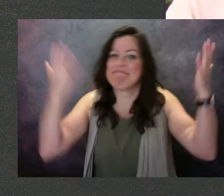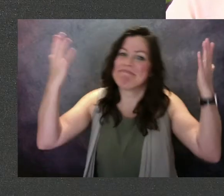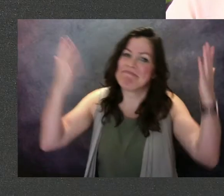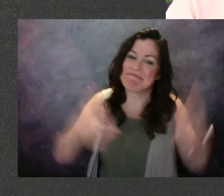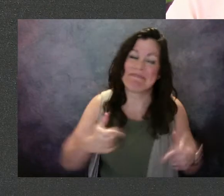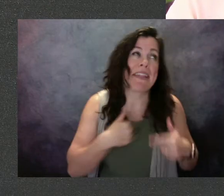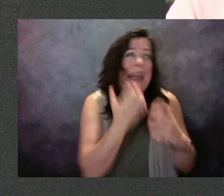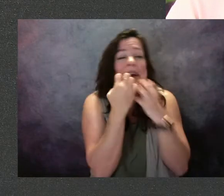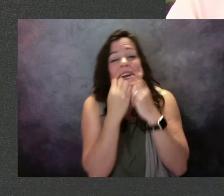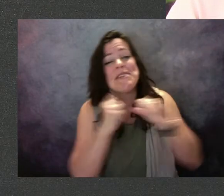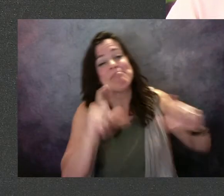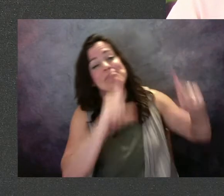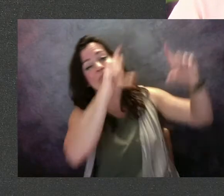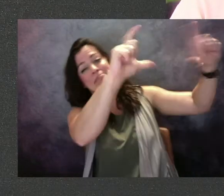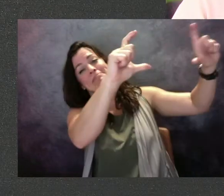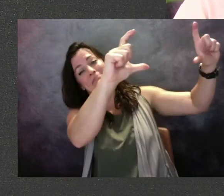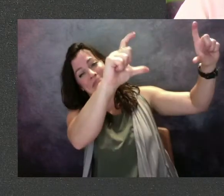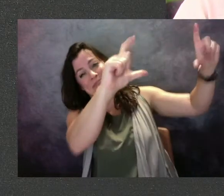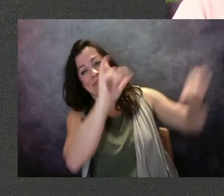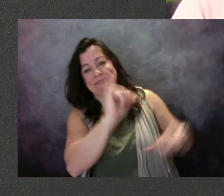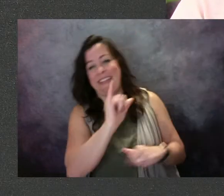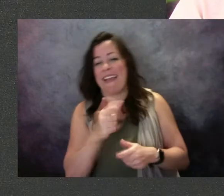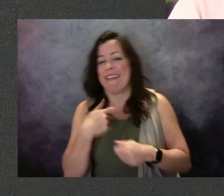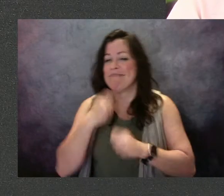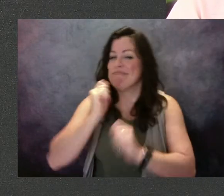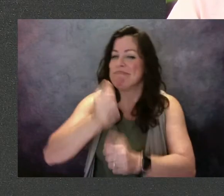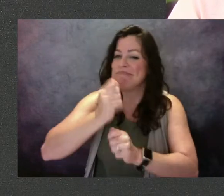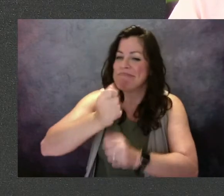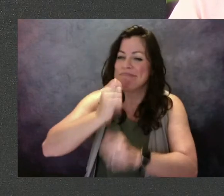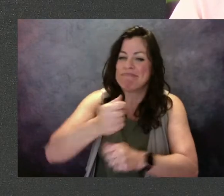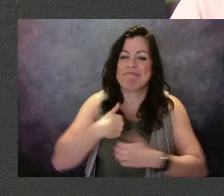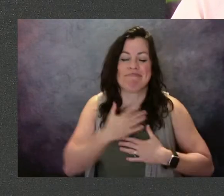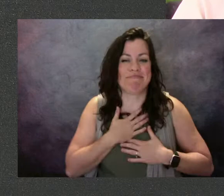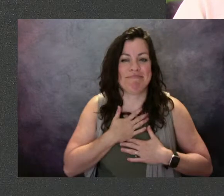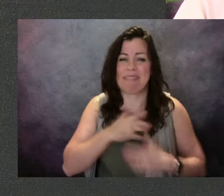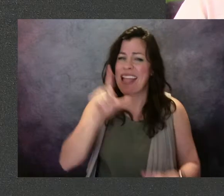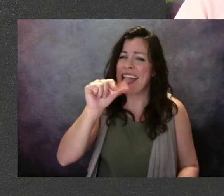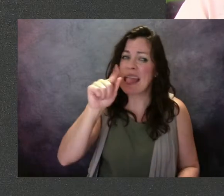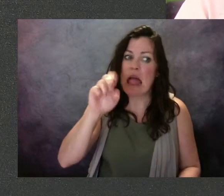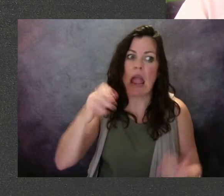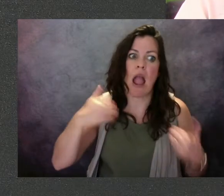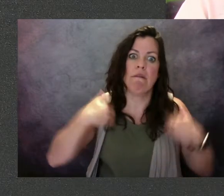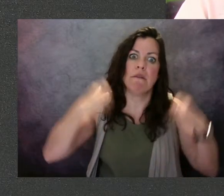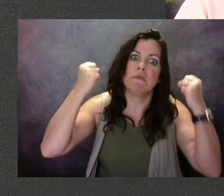Right, it's a very sustainable fishery. The lake probably has more walleye right now